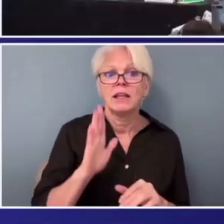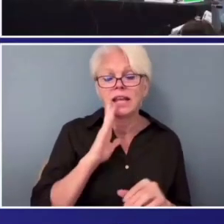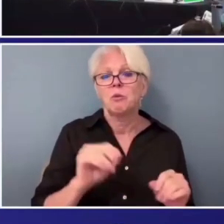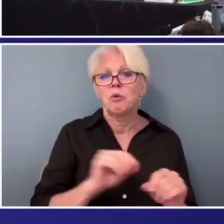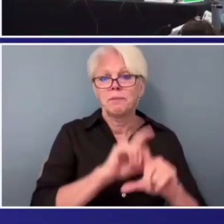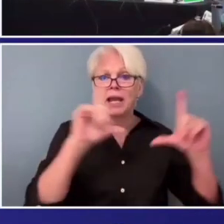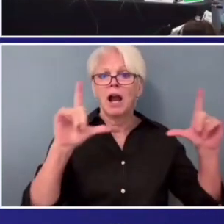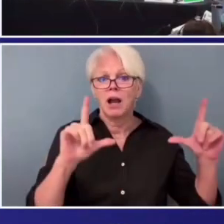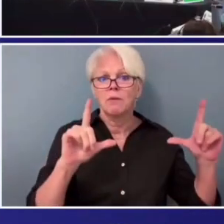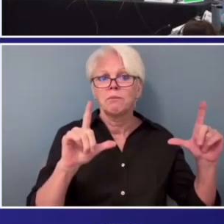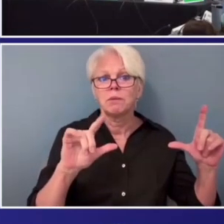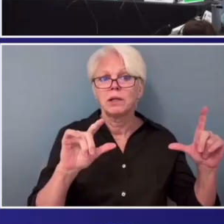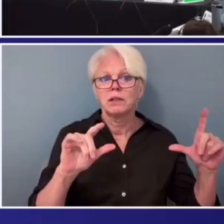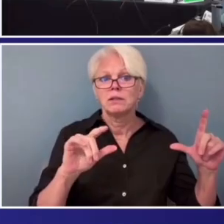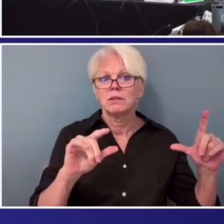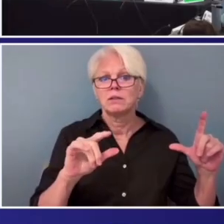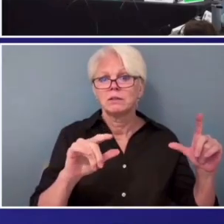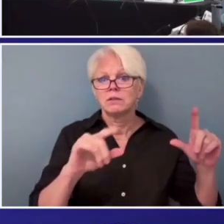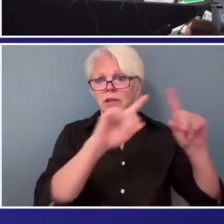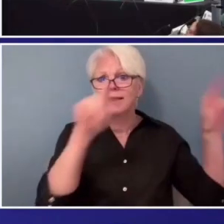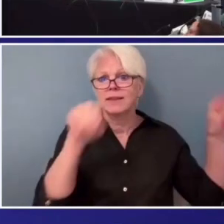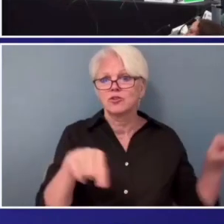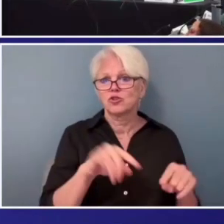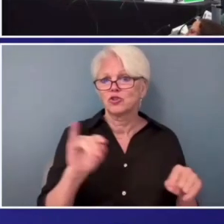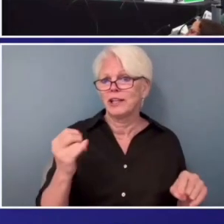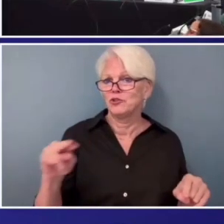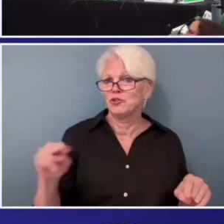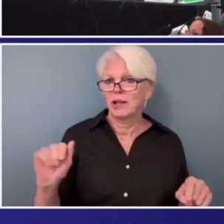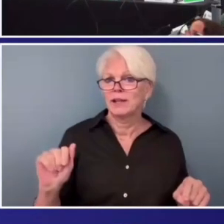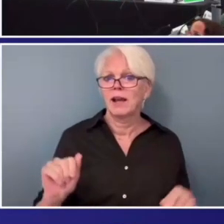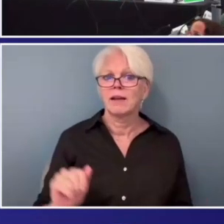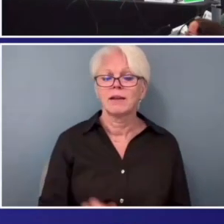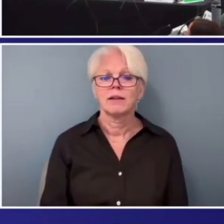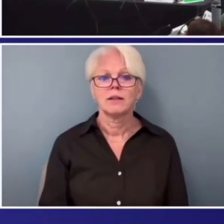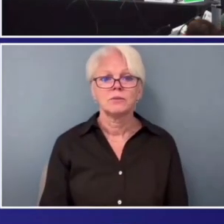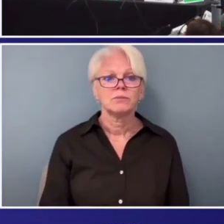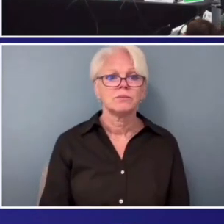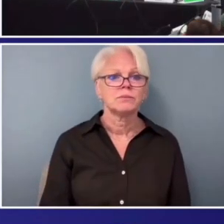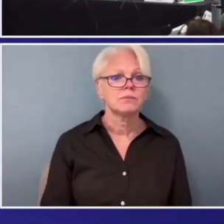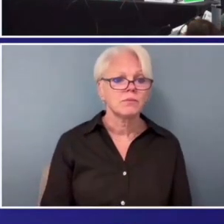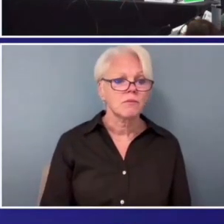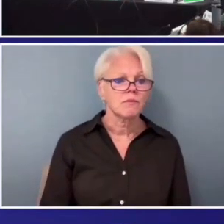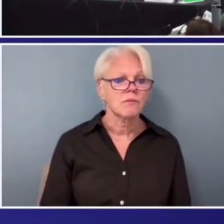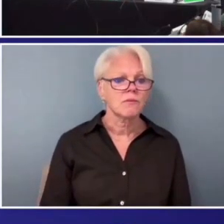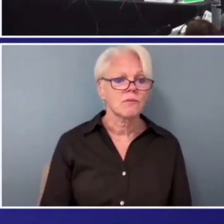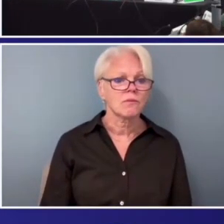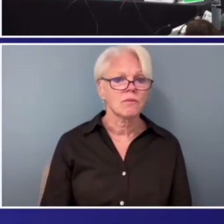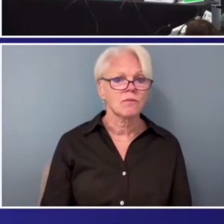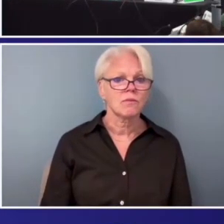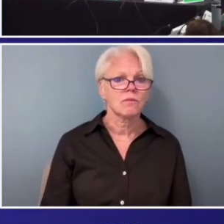Jenna. So one of the things as we went